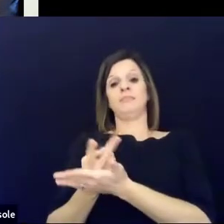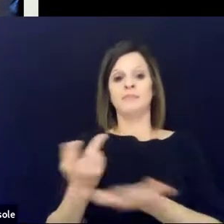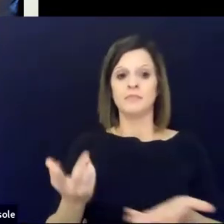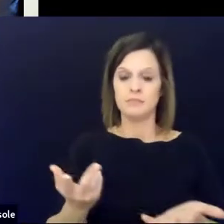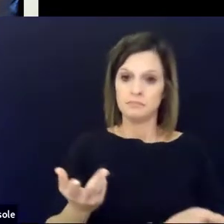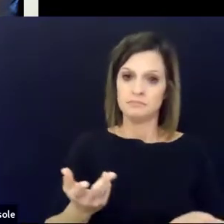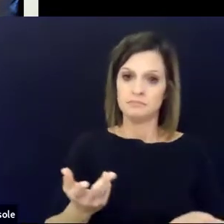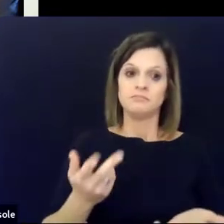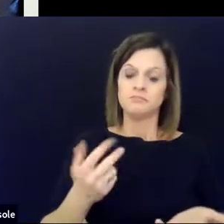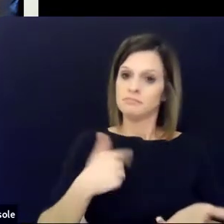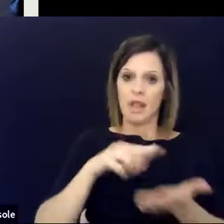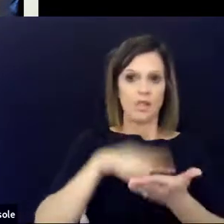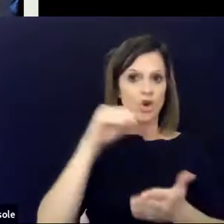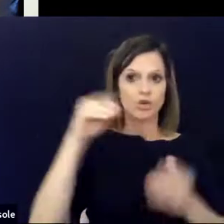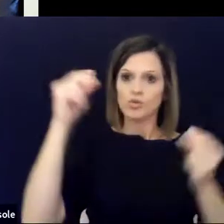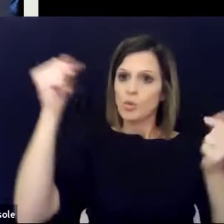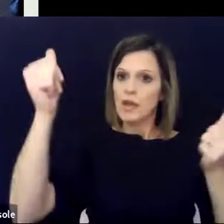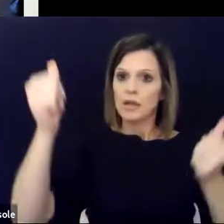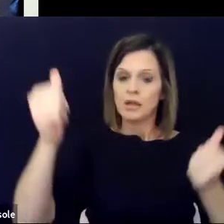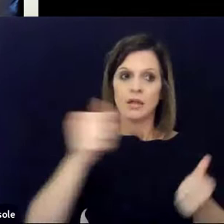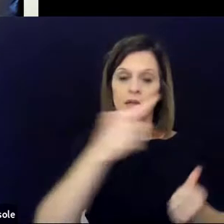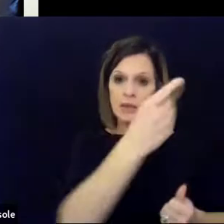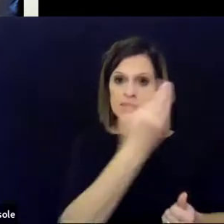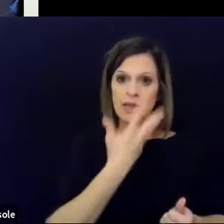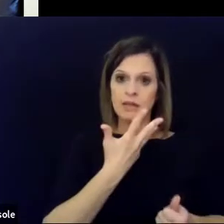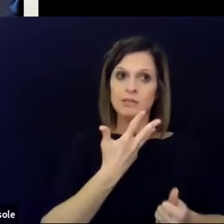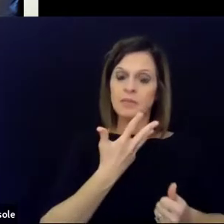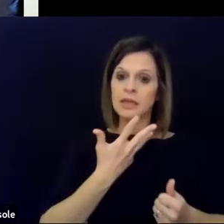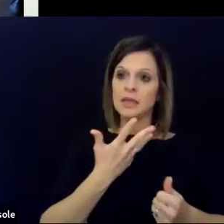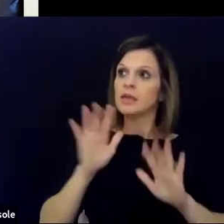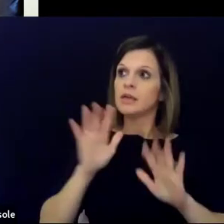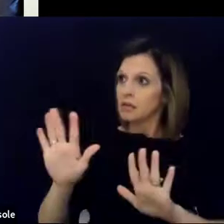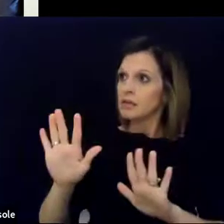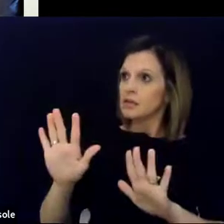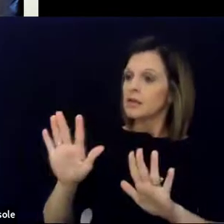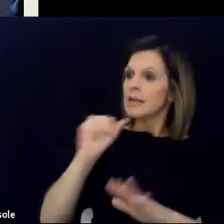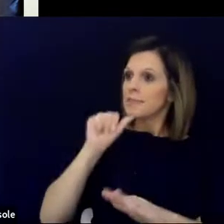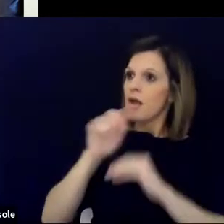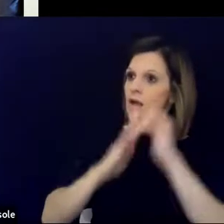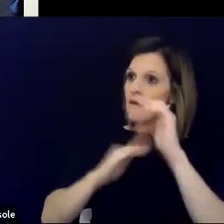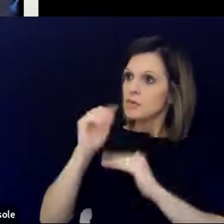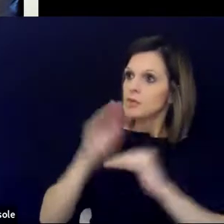He was telling me, "Listen, you're pushing me too much. I'm not comfortable, get out of my face."